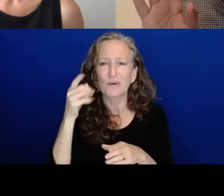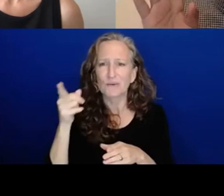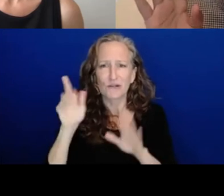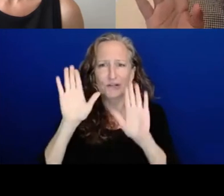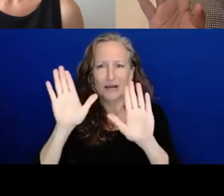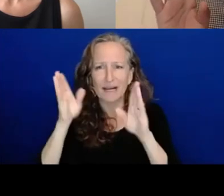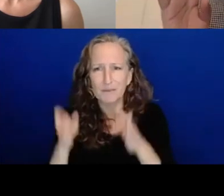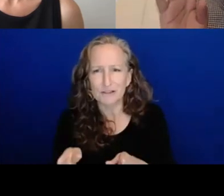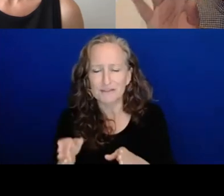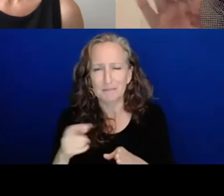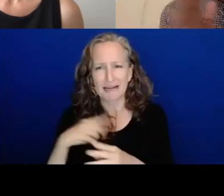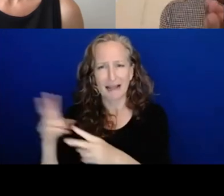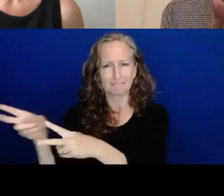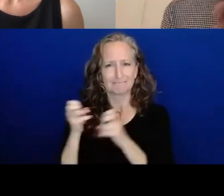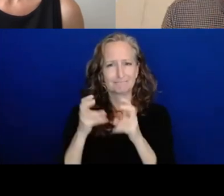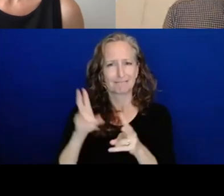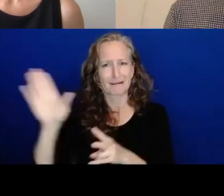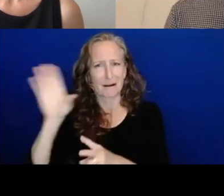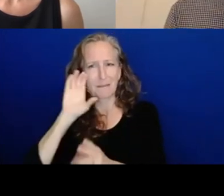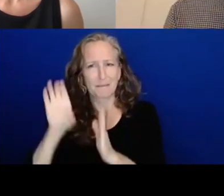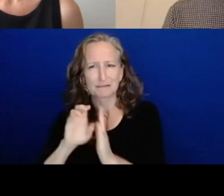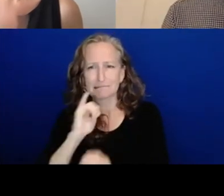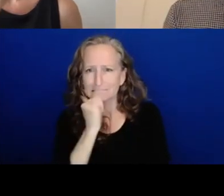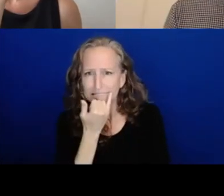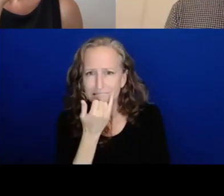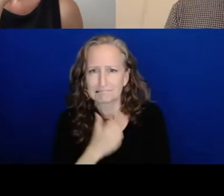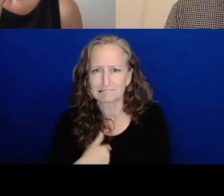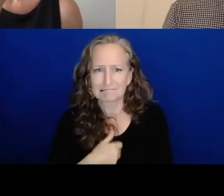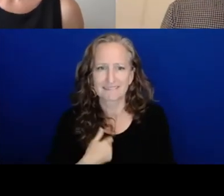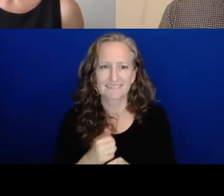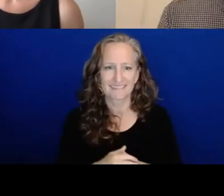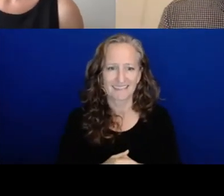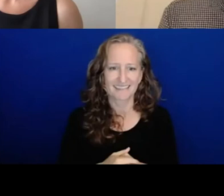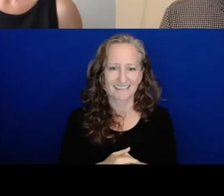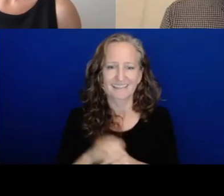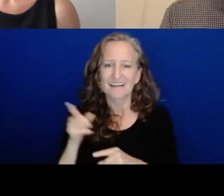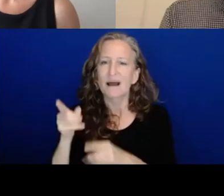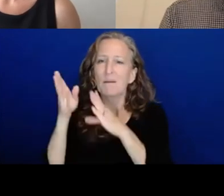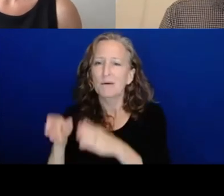somebody's picture. Abbey was an earlier session. Many apologies